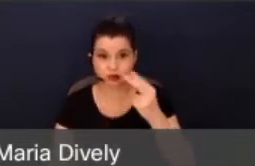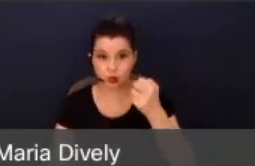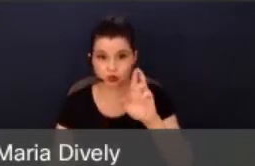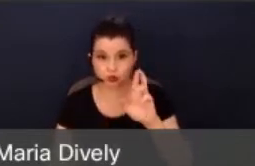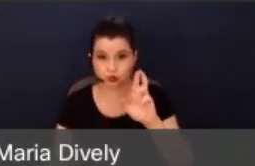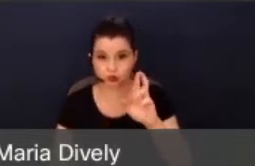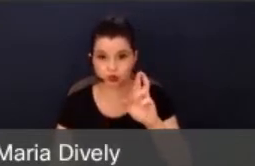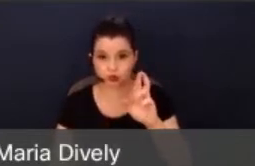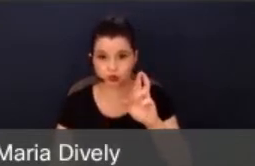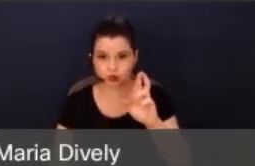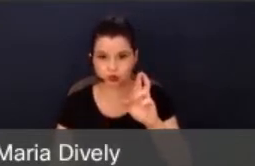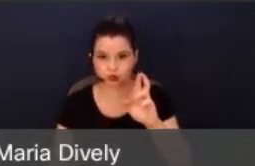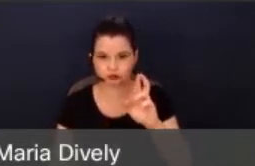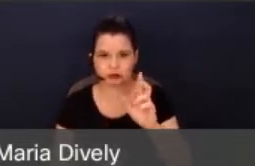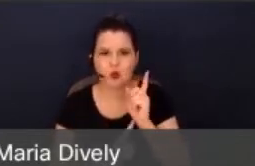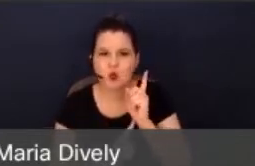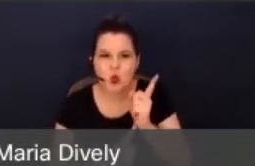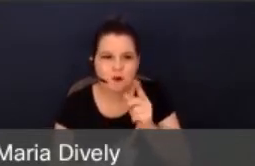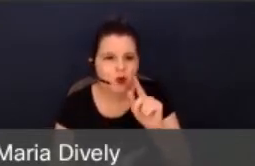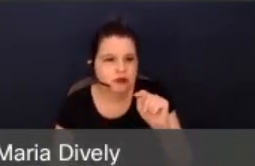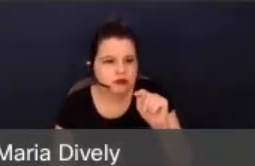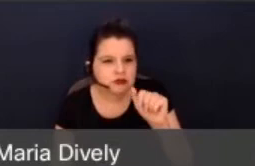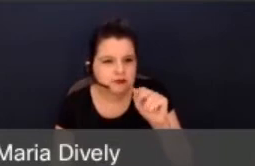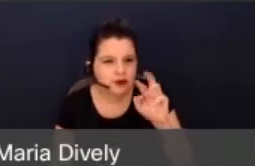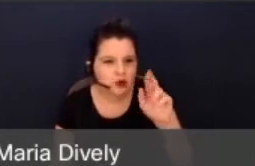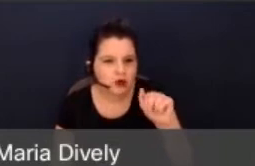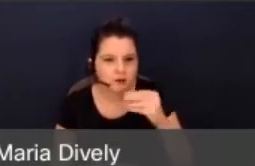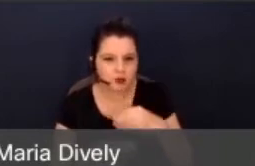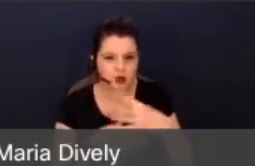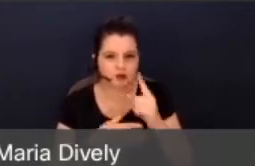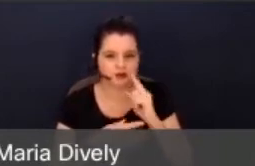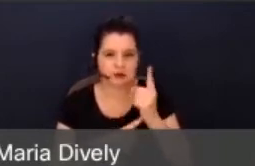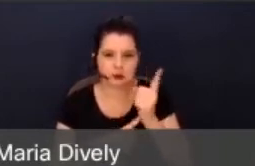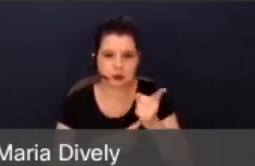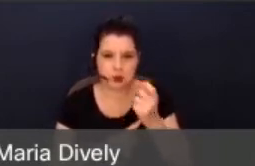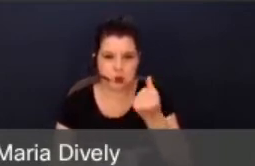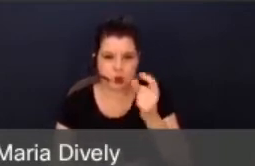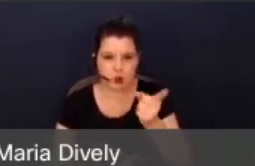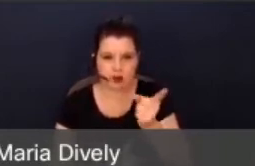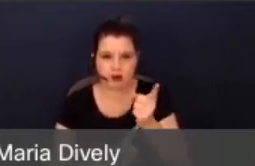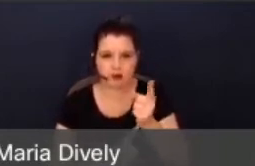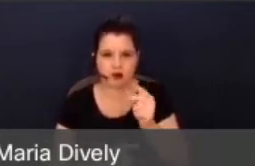Give me one moment to pull something up here really quick- Okay. - -and then I'll see,